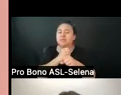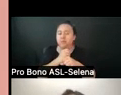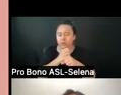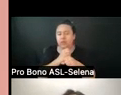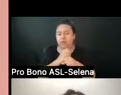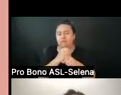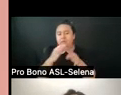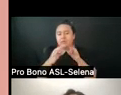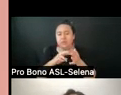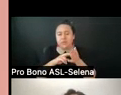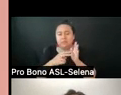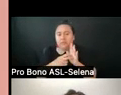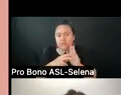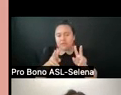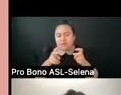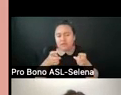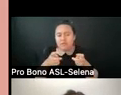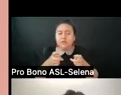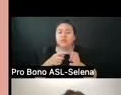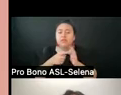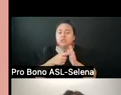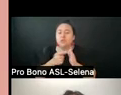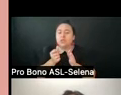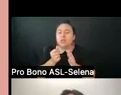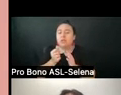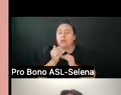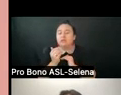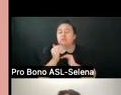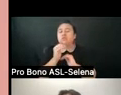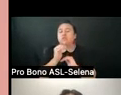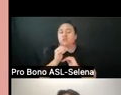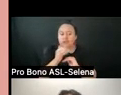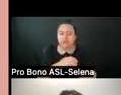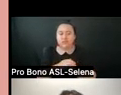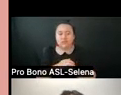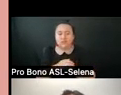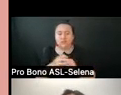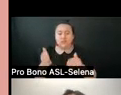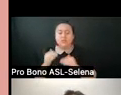Story or concept summary is actually most commonly known as the synopsis.